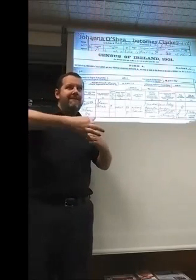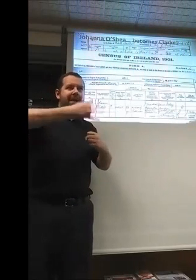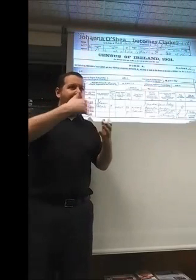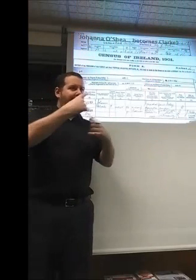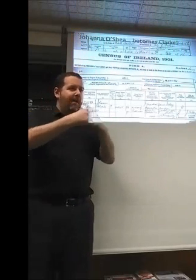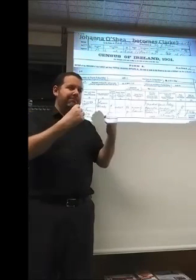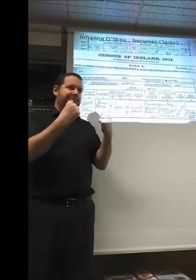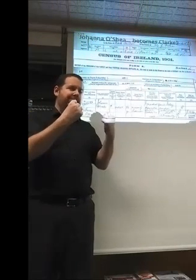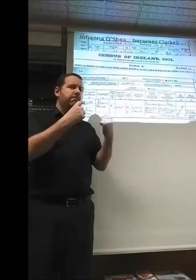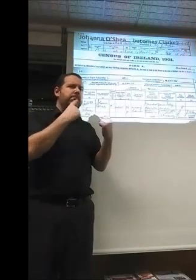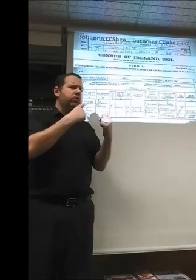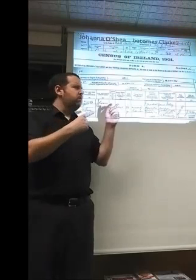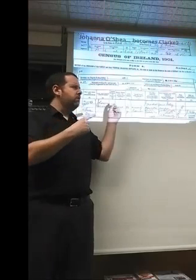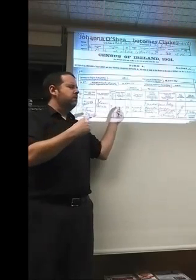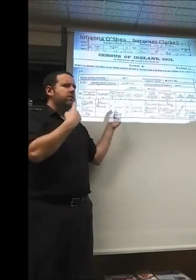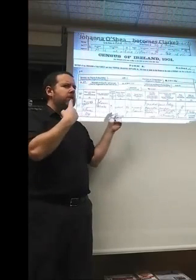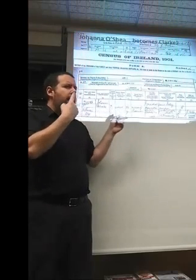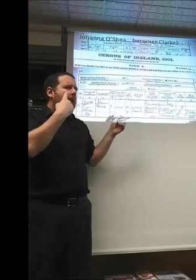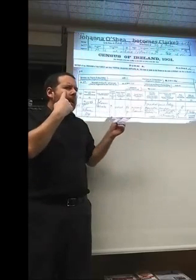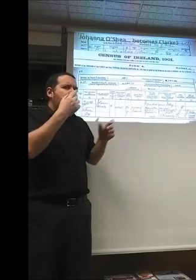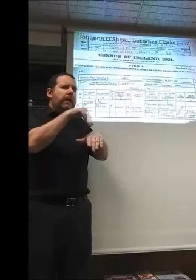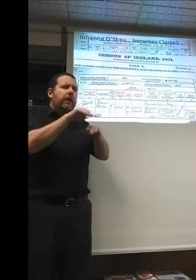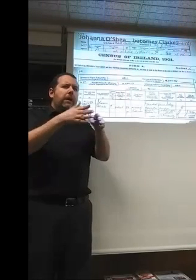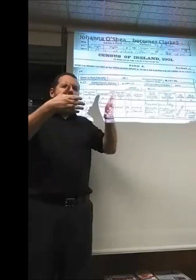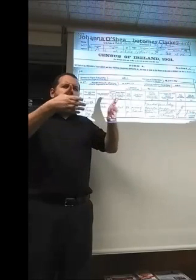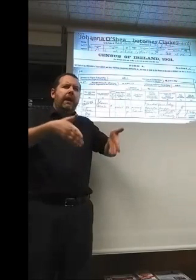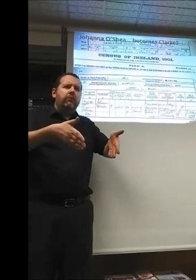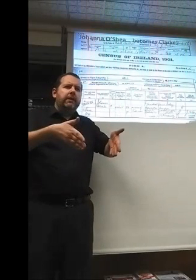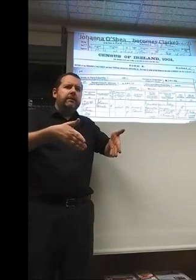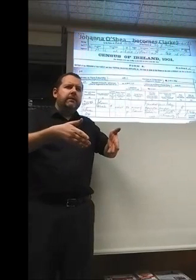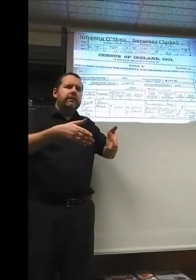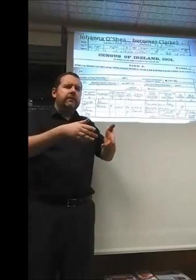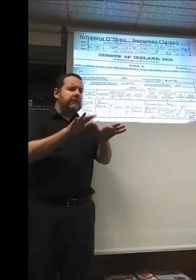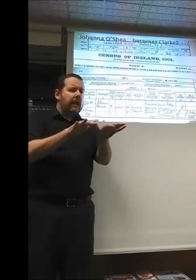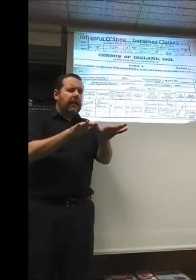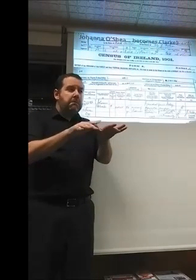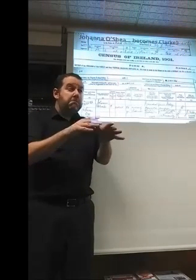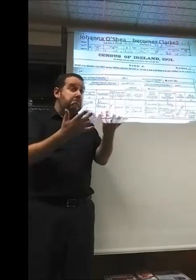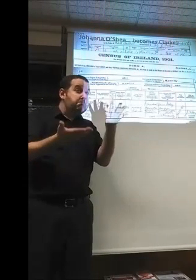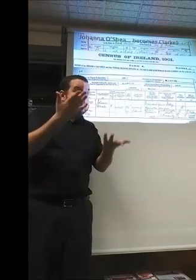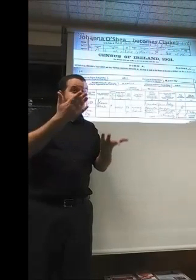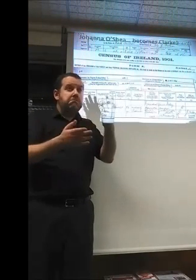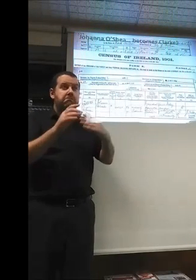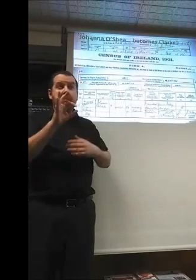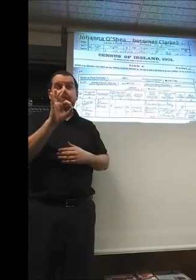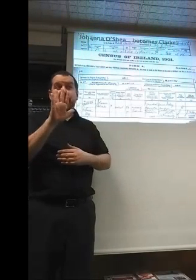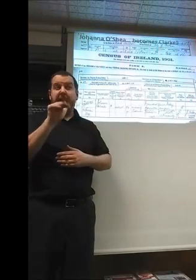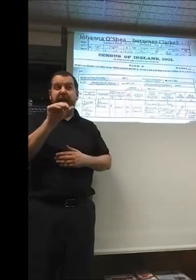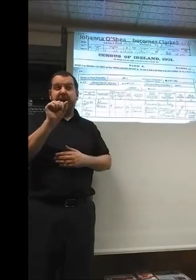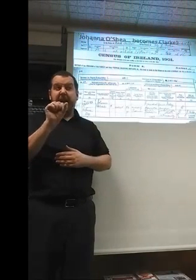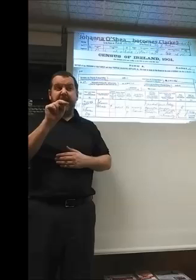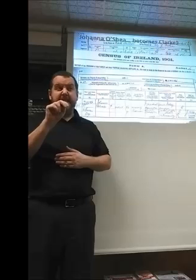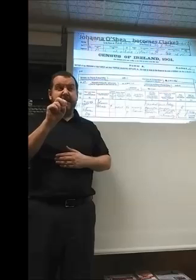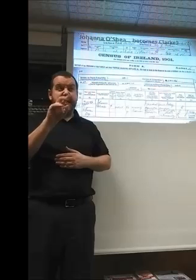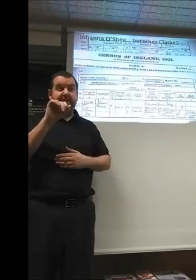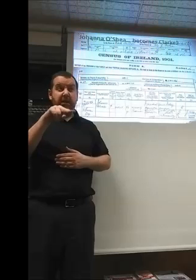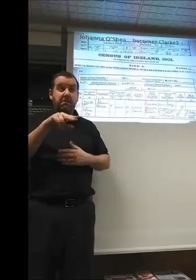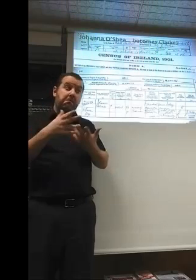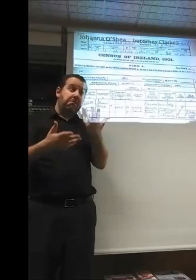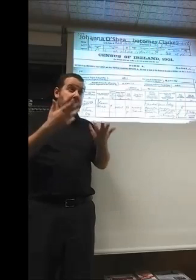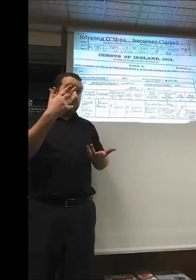If you are brought back to court, brought in front of a jury, I will give you seven